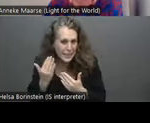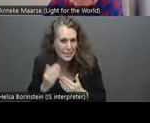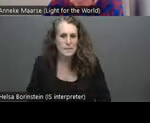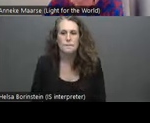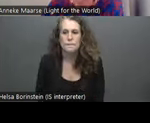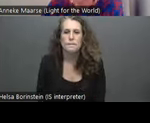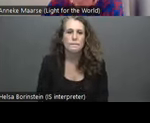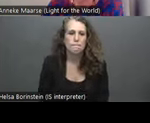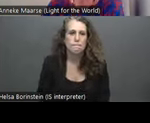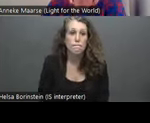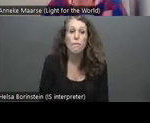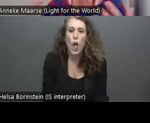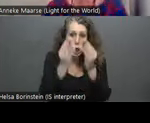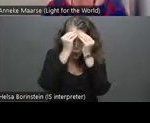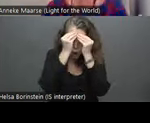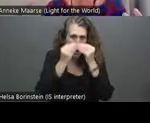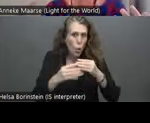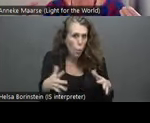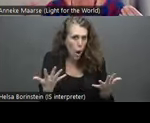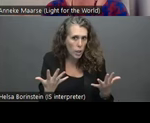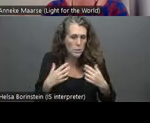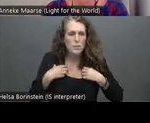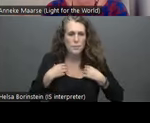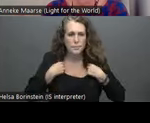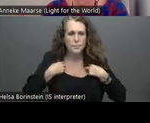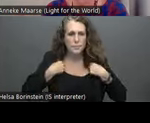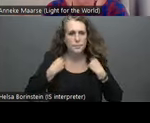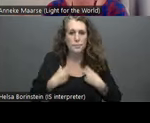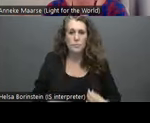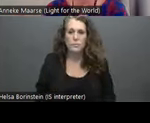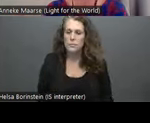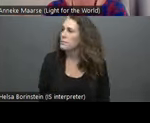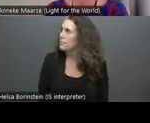of this. 15:37:07 We learned that it's extremely important.